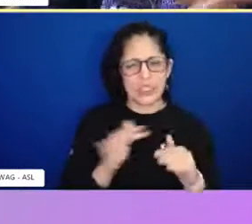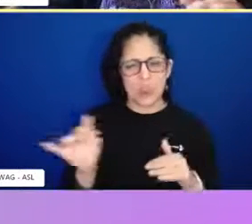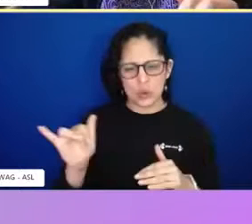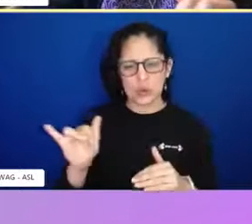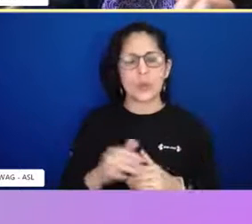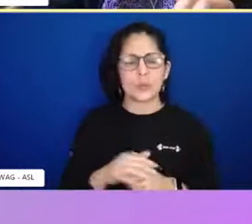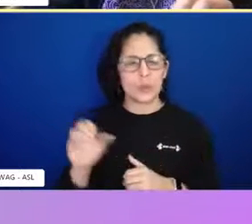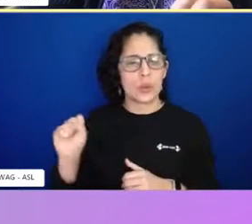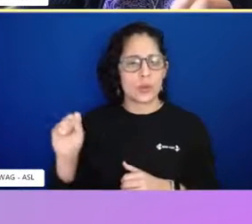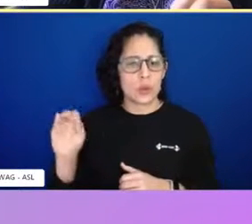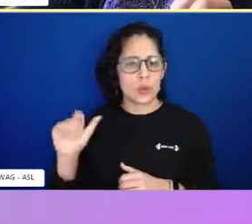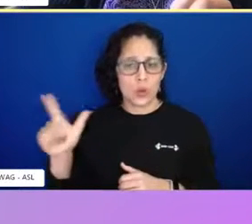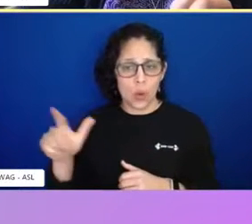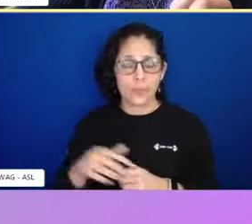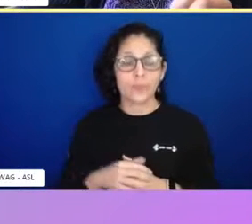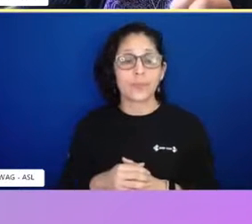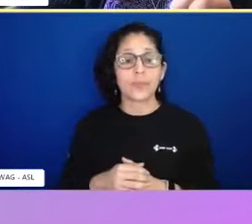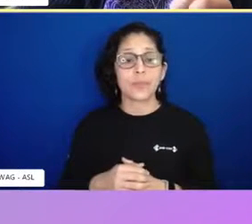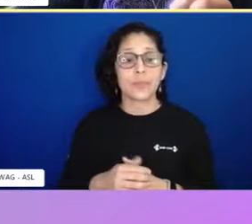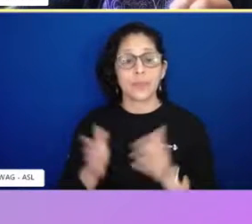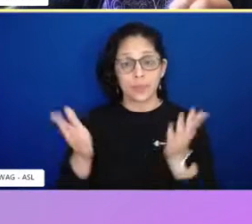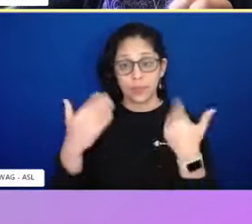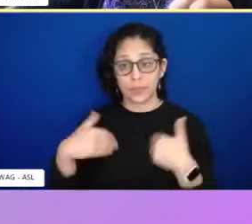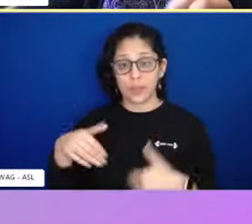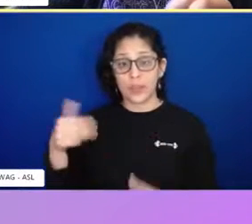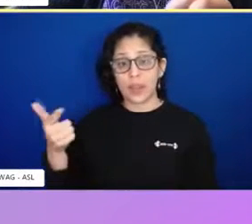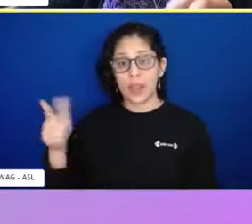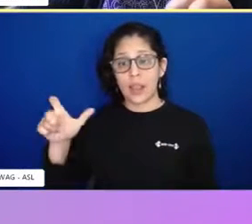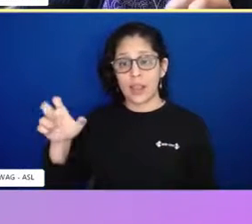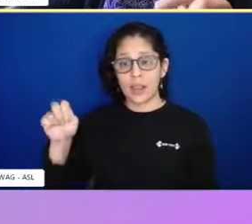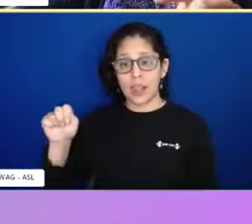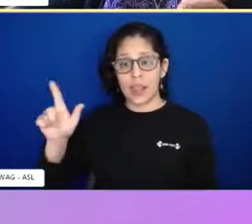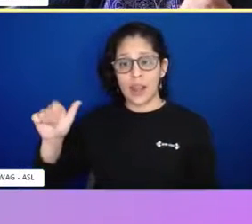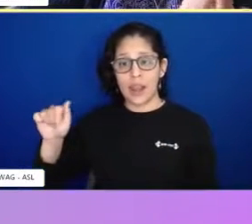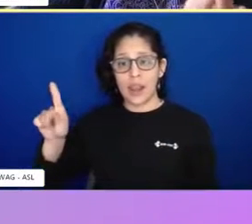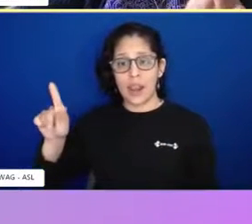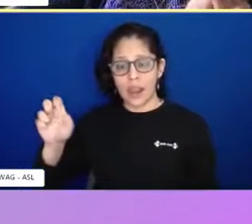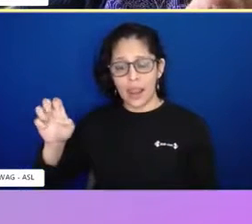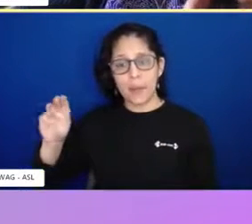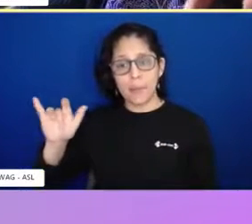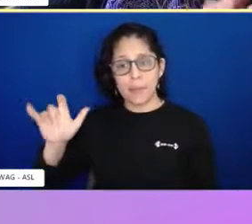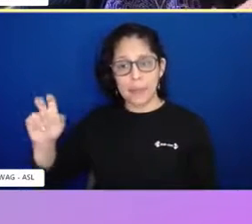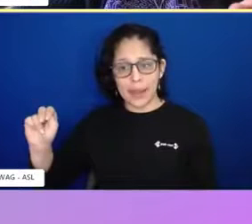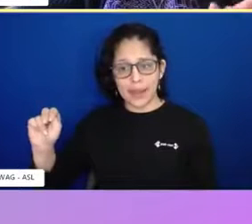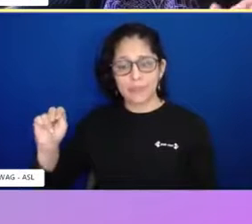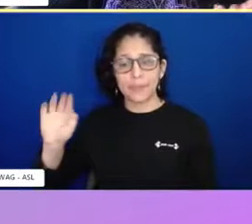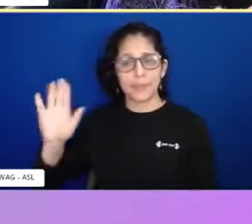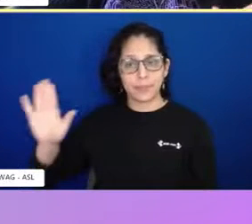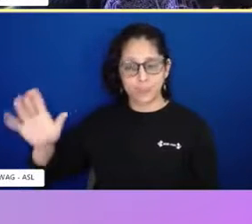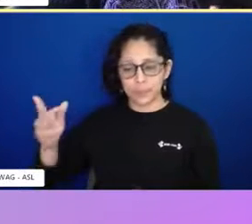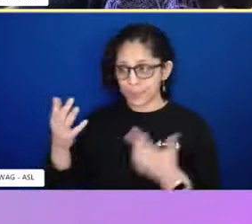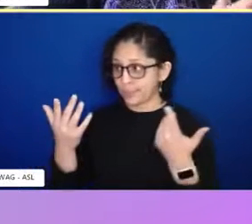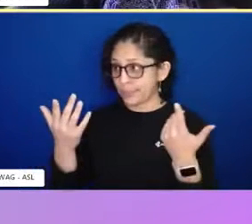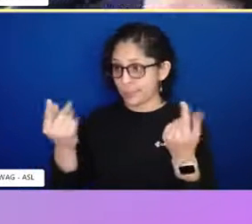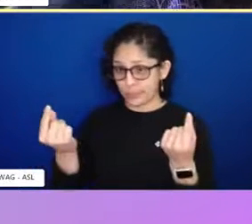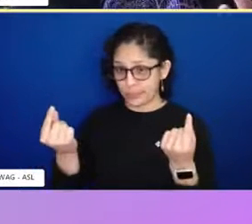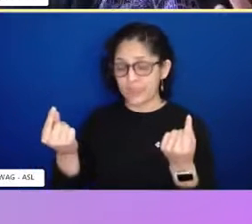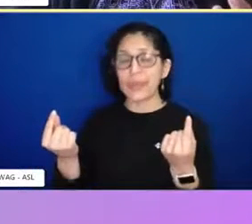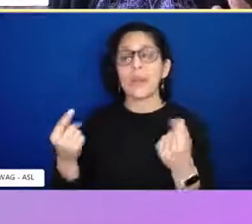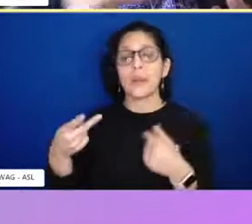Helsinki was the latest one to hire. And lastly, glen lake in